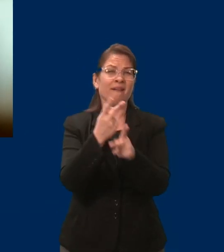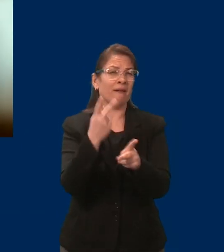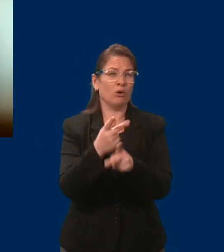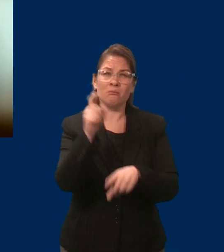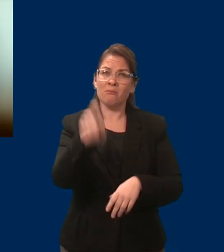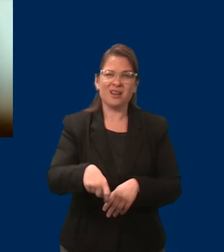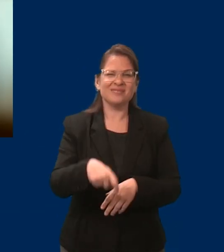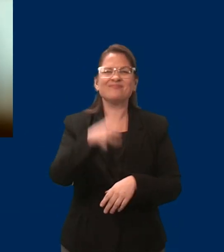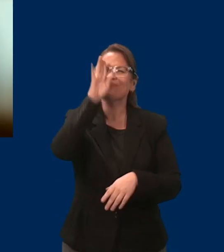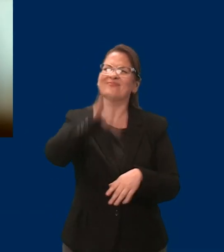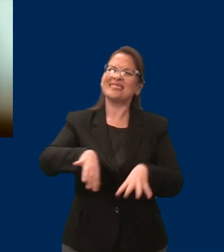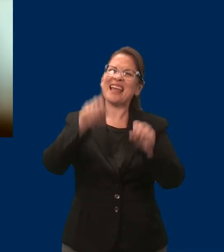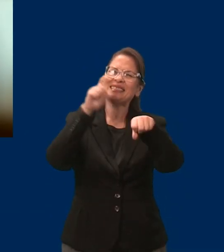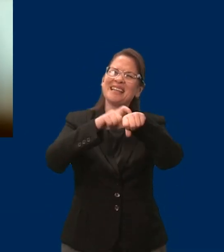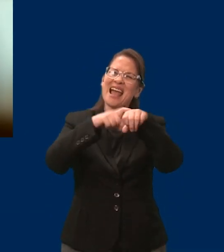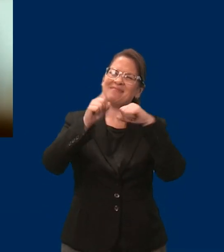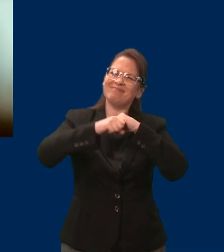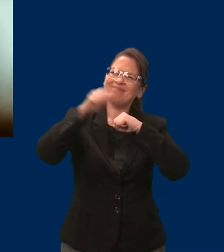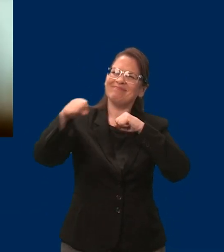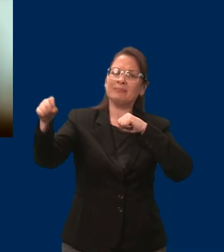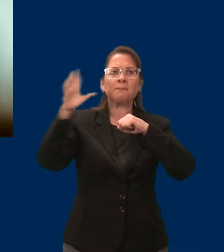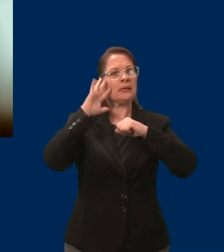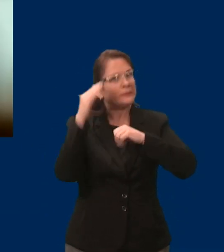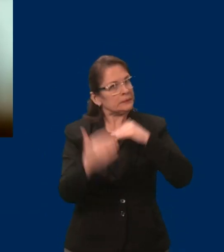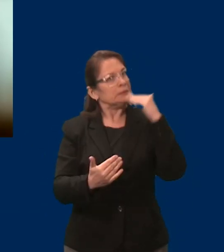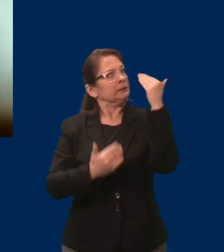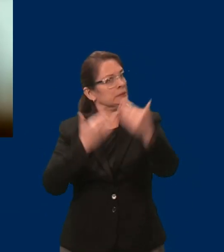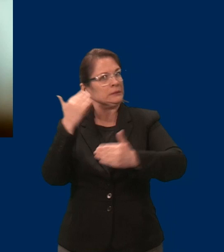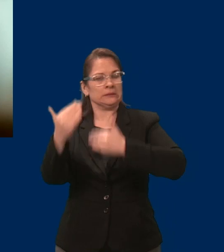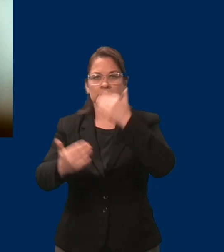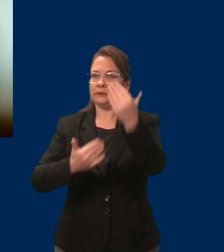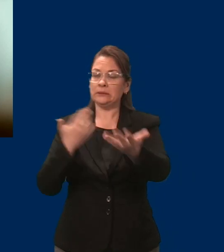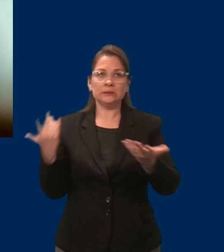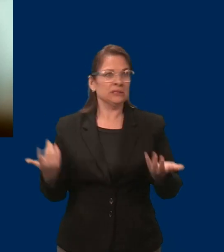children like Leo have to wait while we get through those solutions.